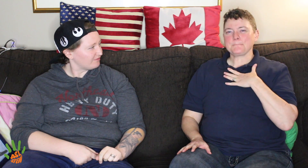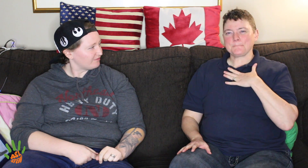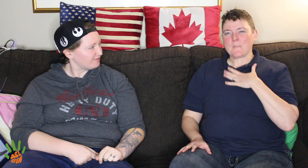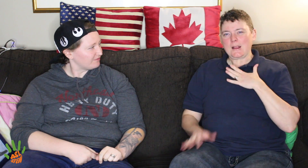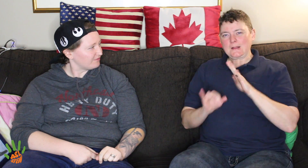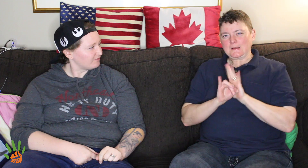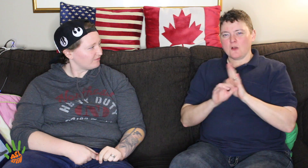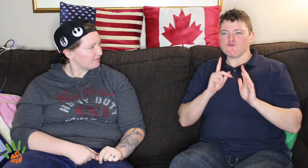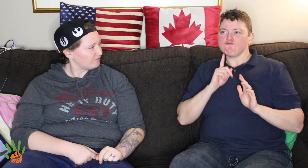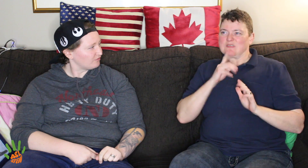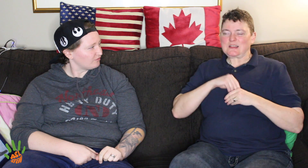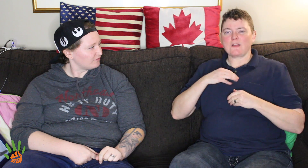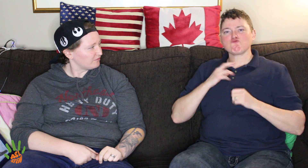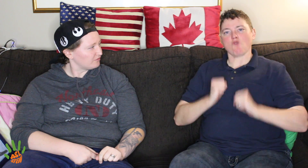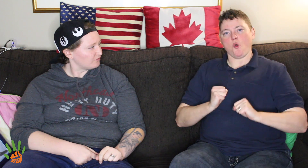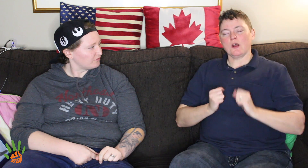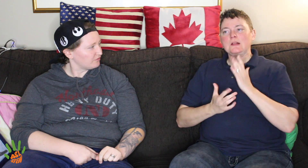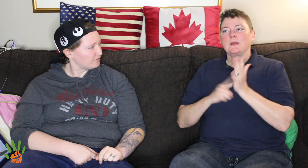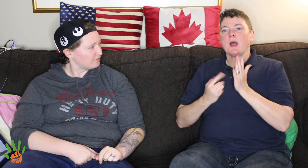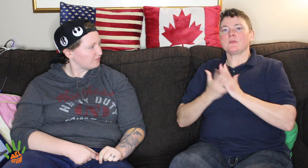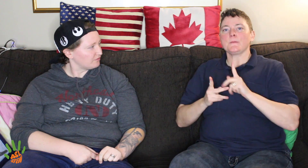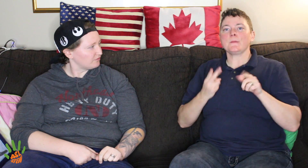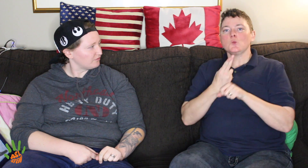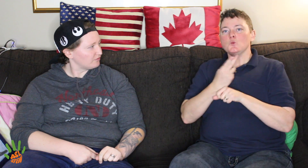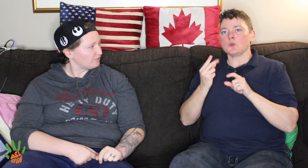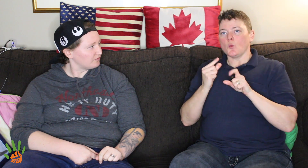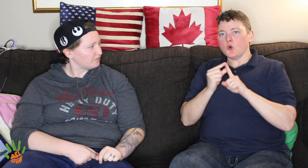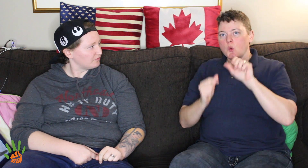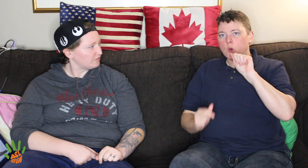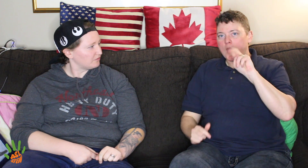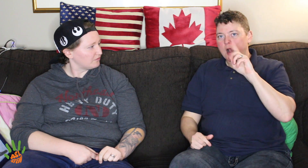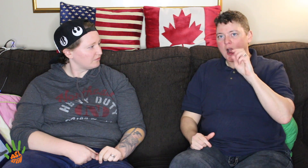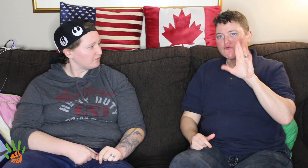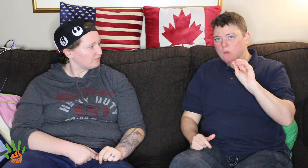For me and my identity... really I had a strong identity but...